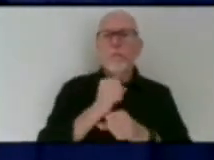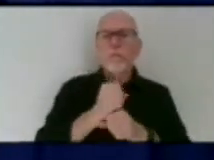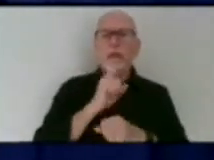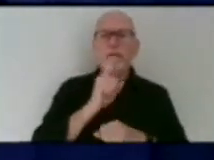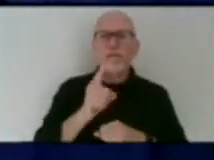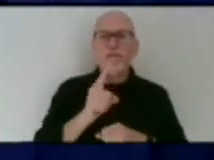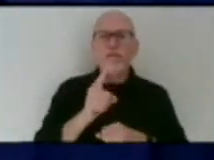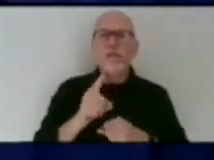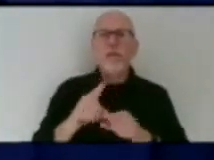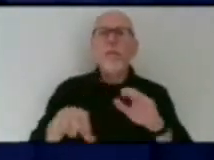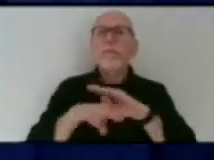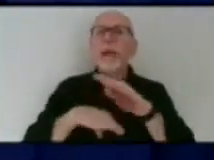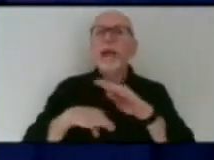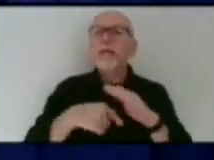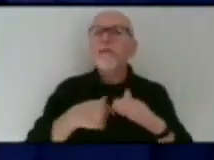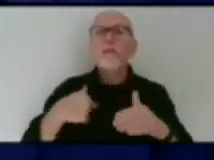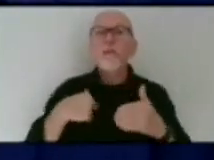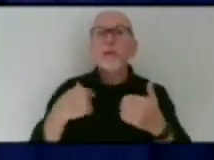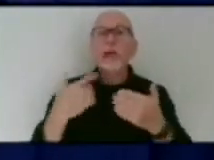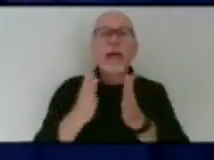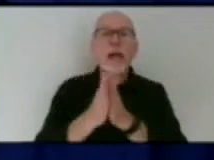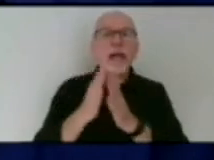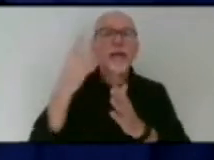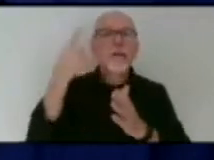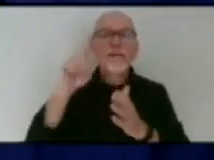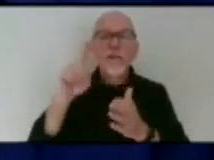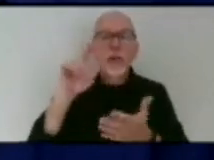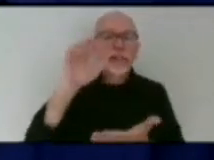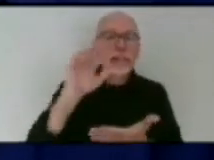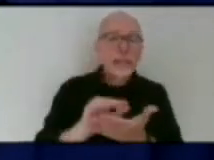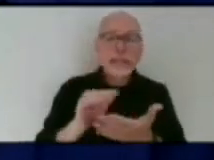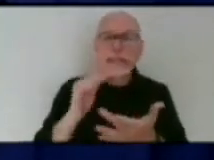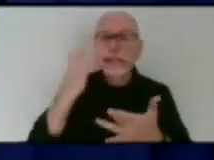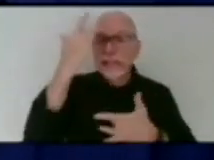what we're asking for mitigation procedures are taking place. That that